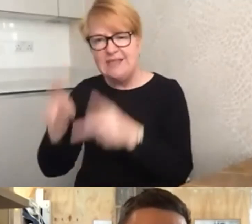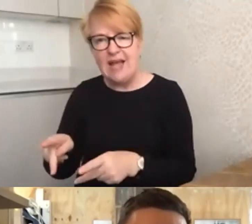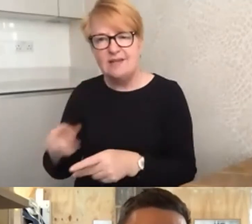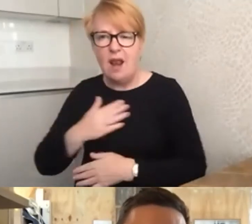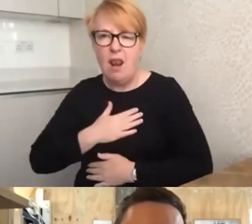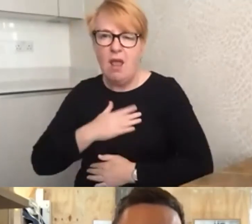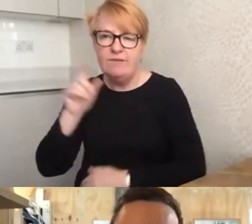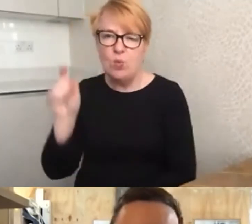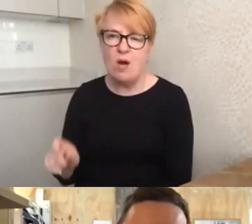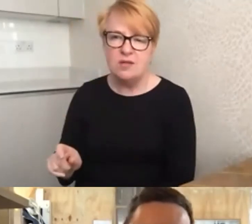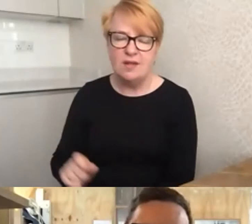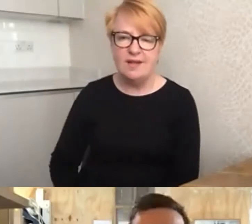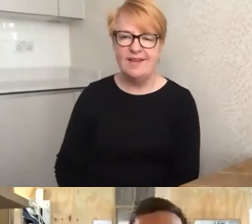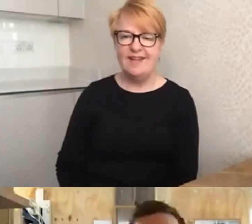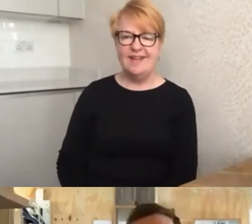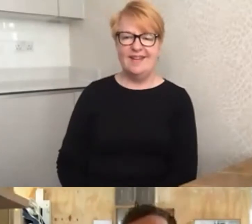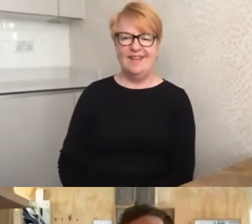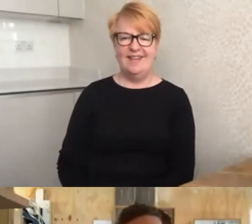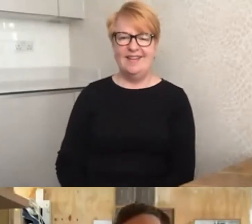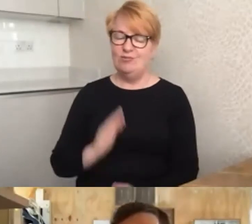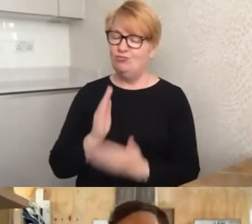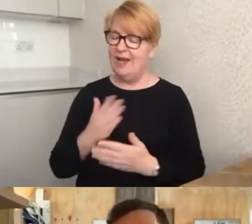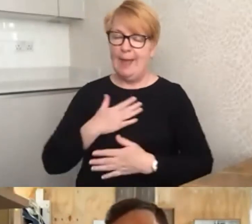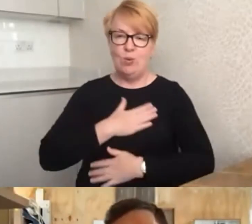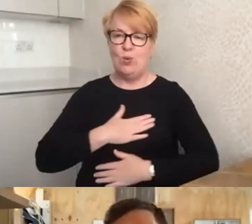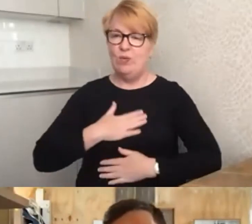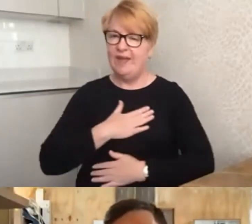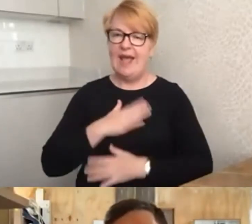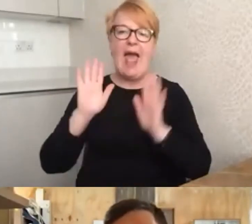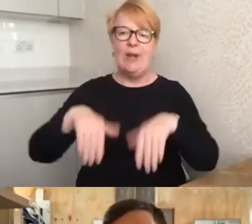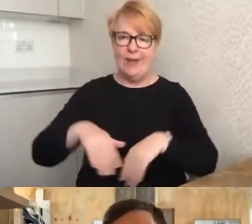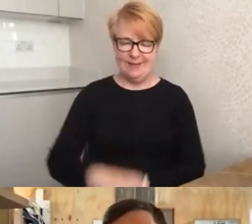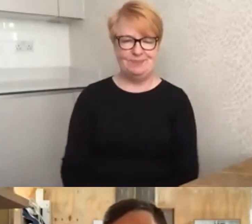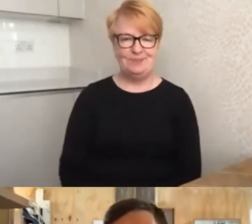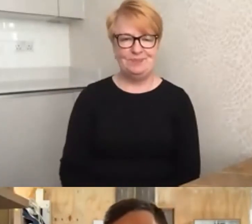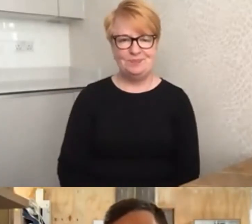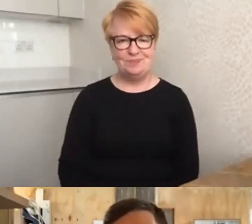And it's, it's so moving, and so brilliant. But anyway, you know, or maybe a system